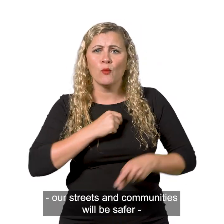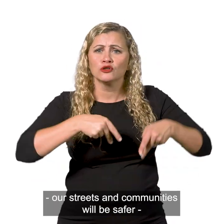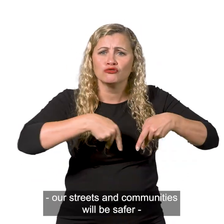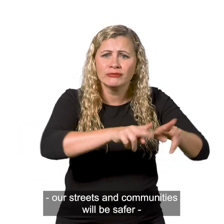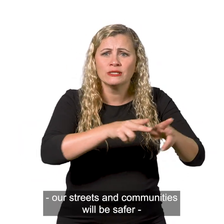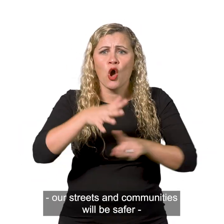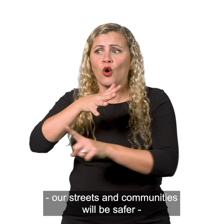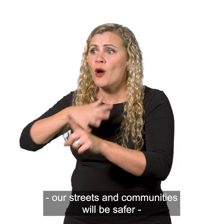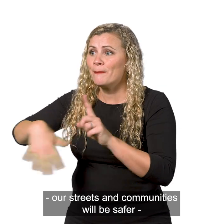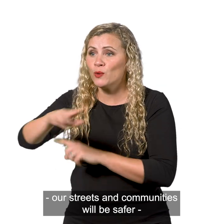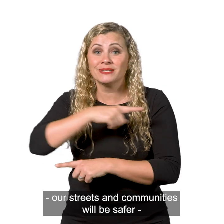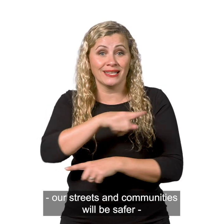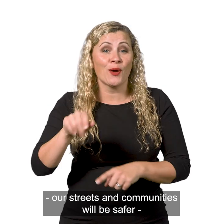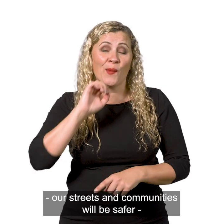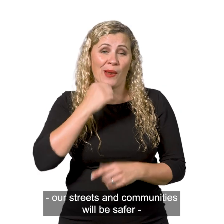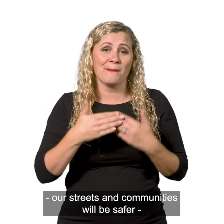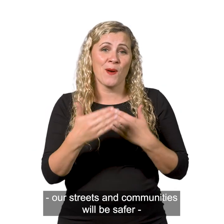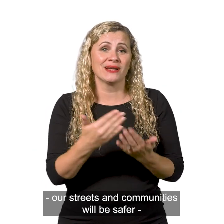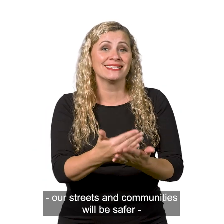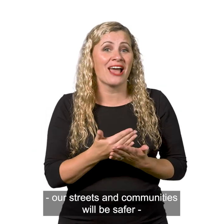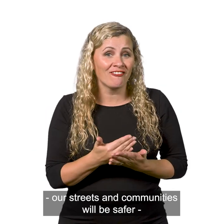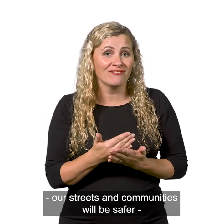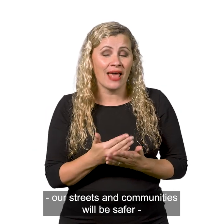our streets and communities will be safer -